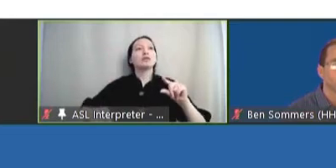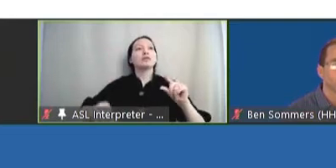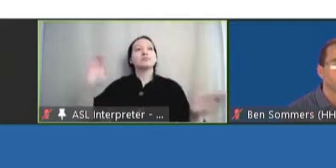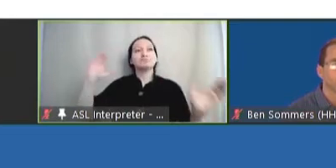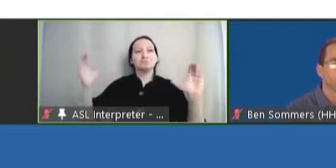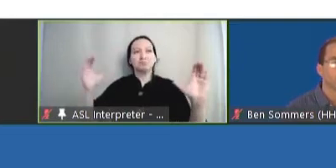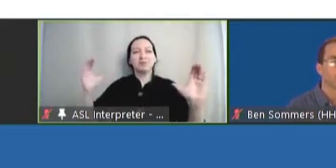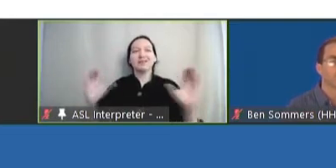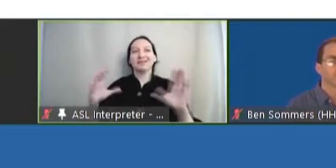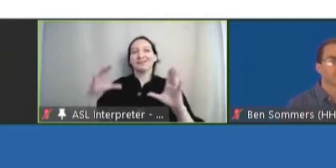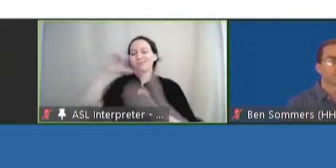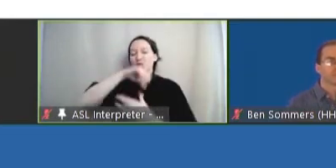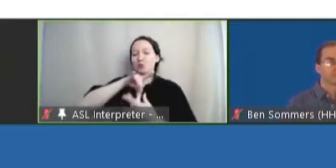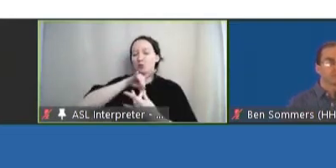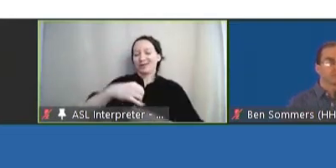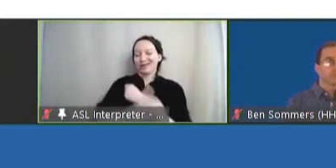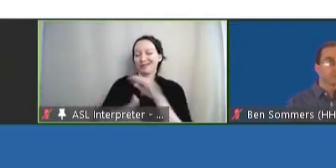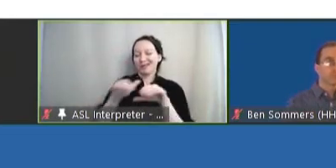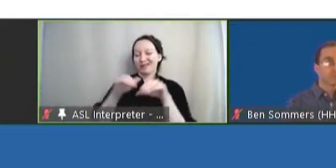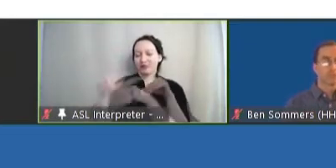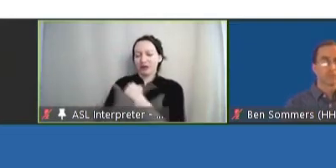associated with county-level vaccination rates over time.